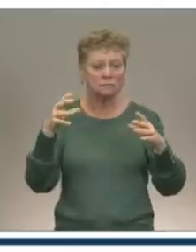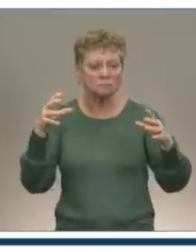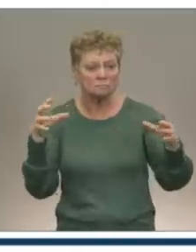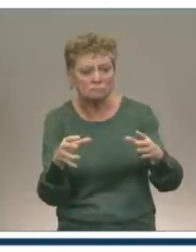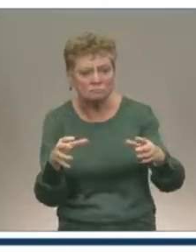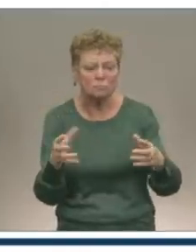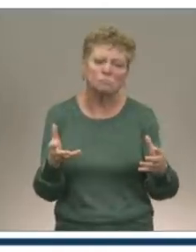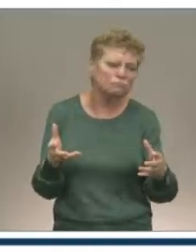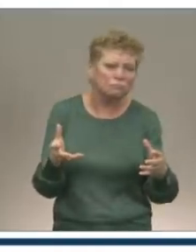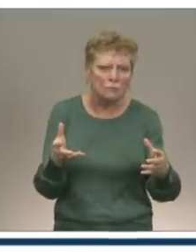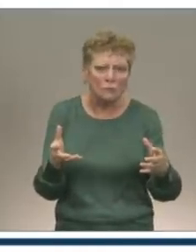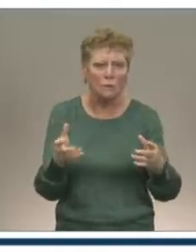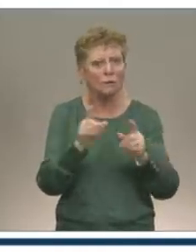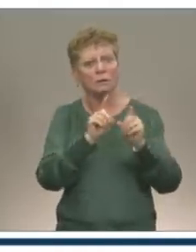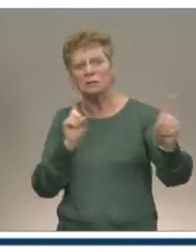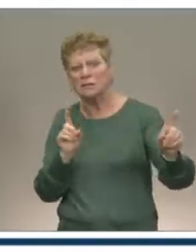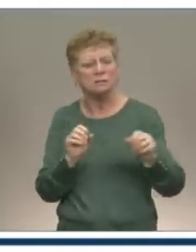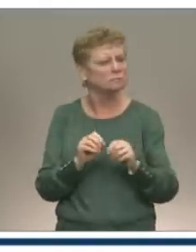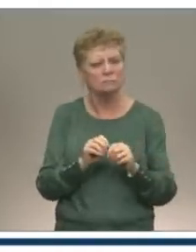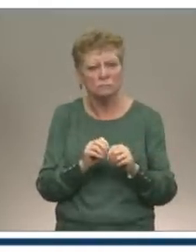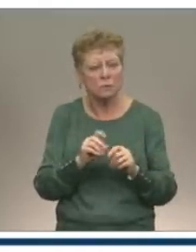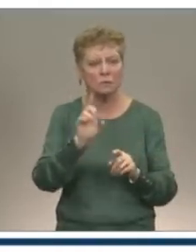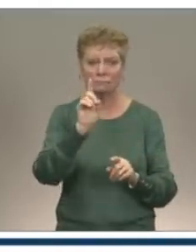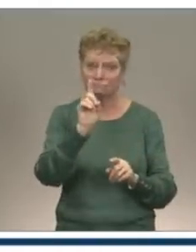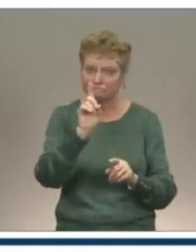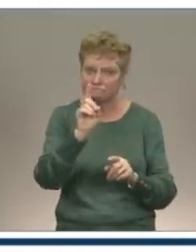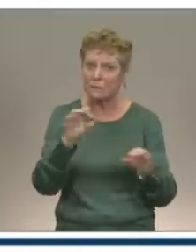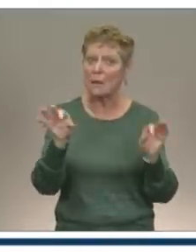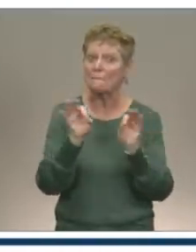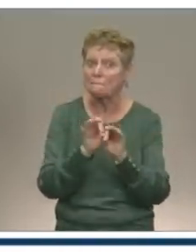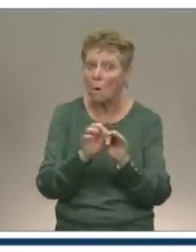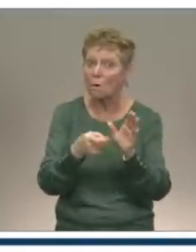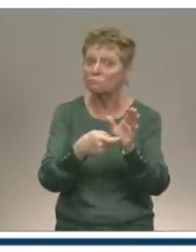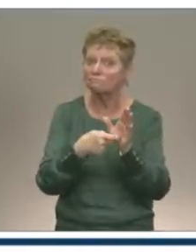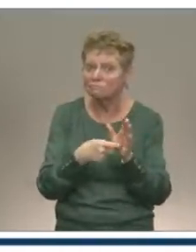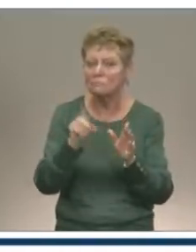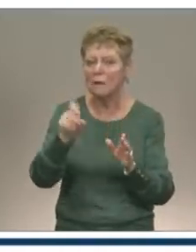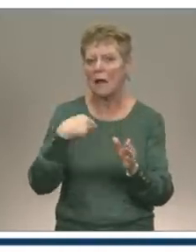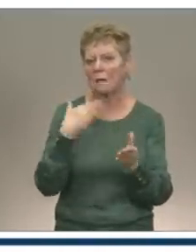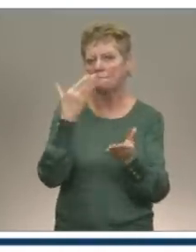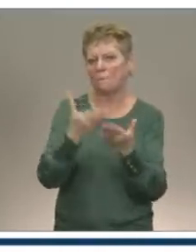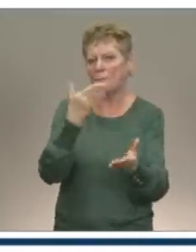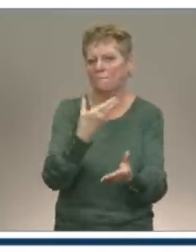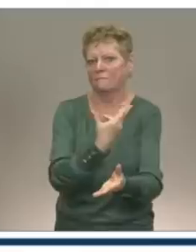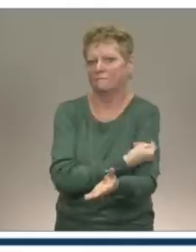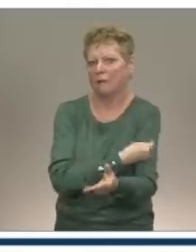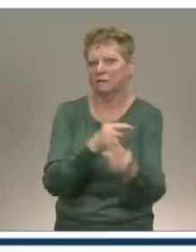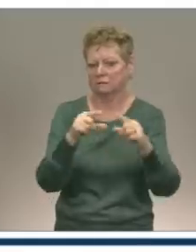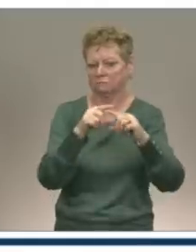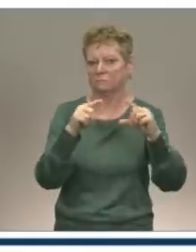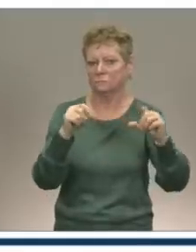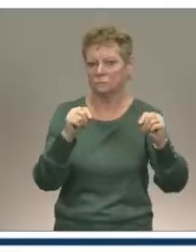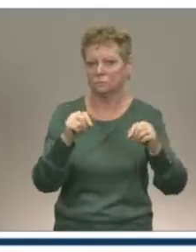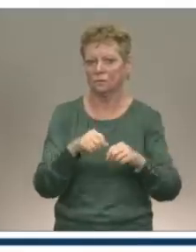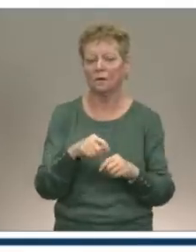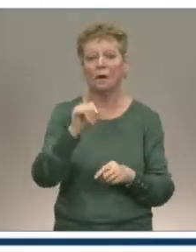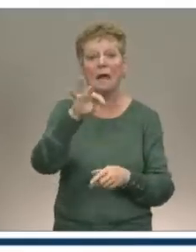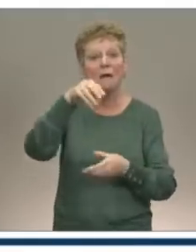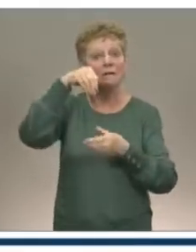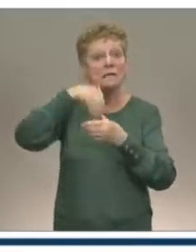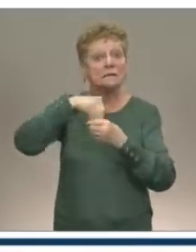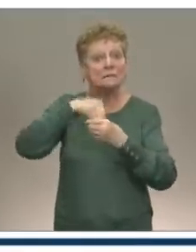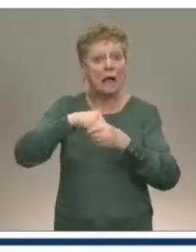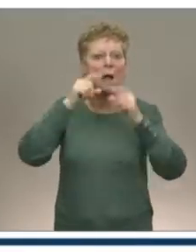proof of vaccination is required and masks must be masks must be worn indoors in public places